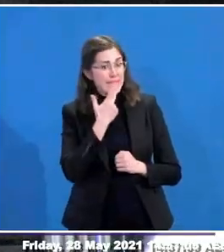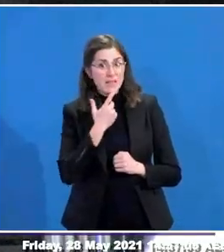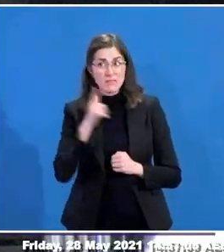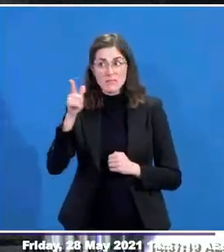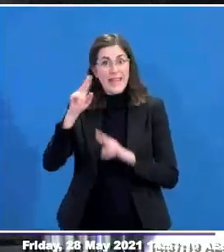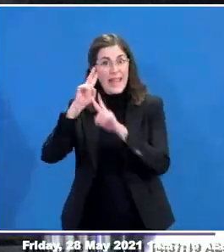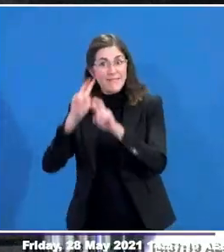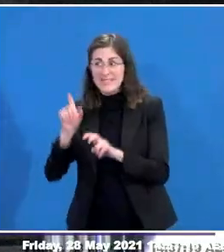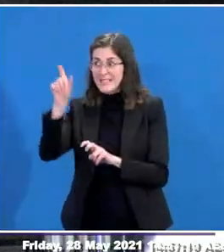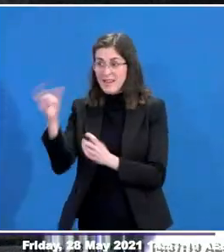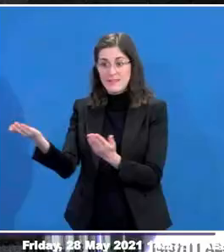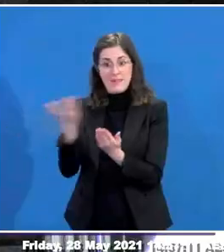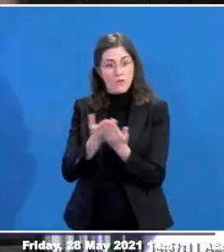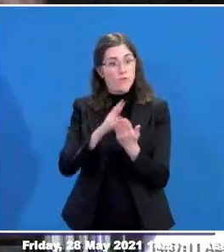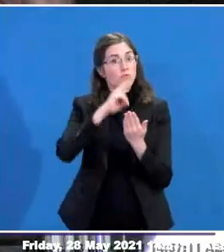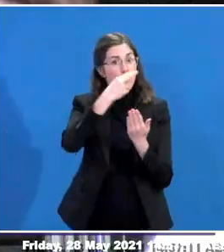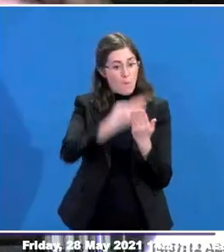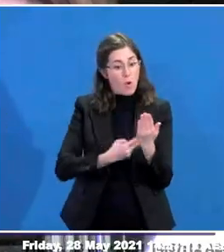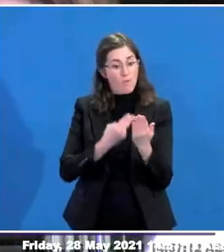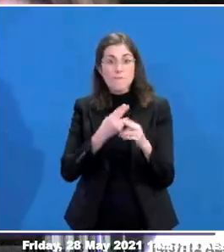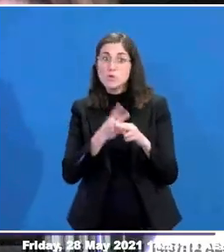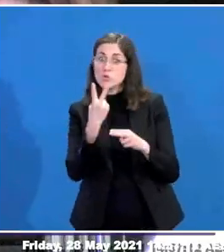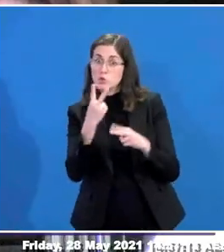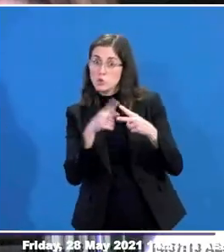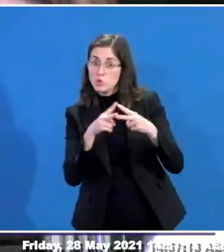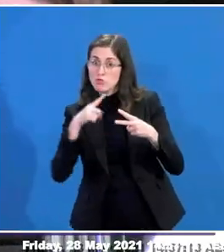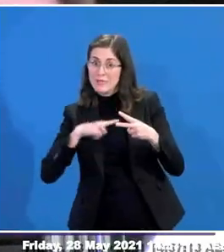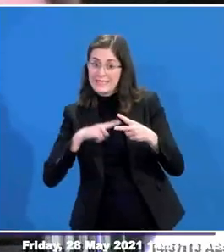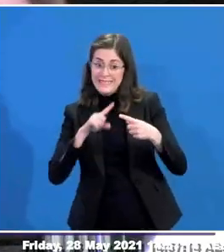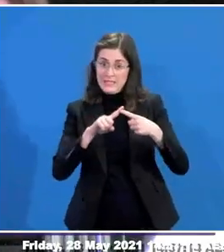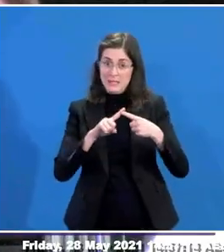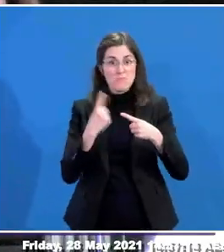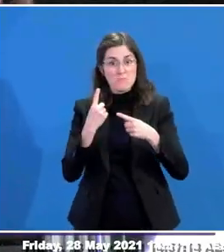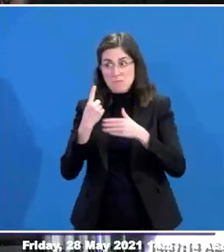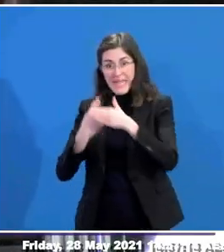for industrial relations purposes and independent investigation purposes?